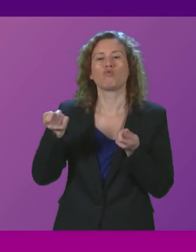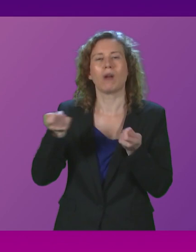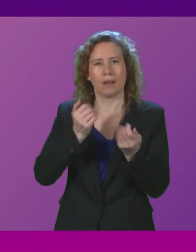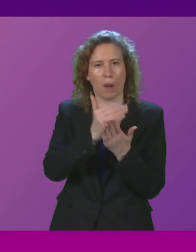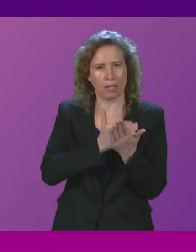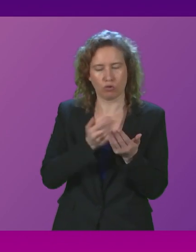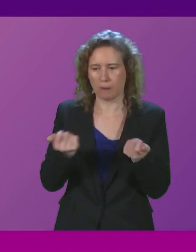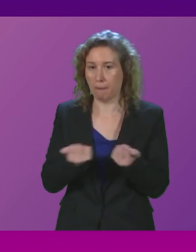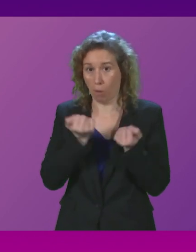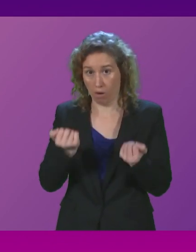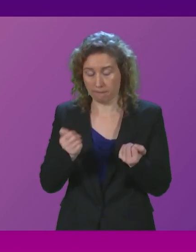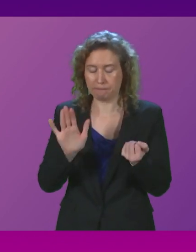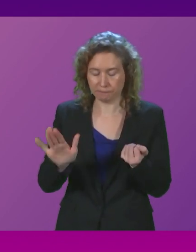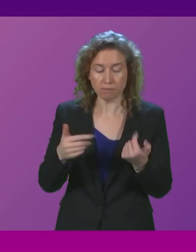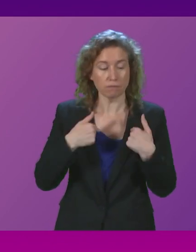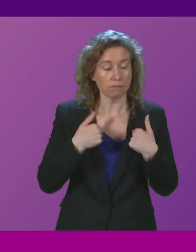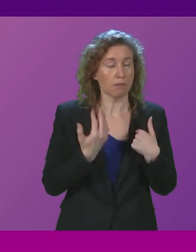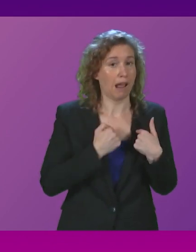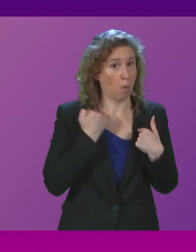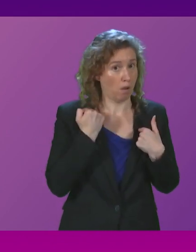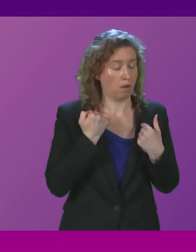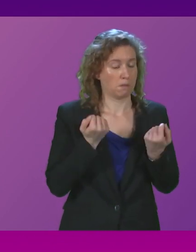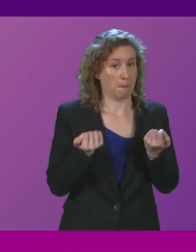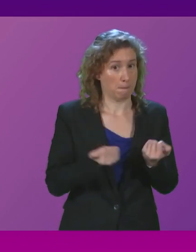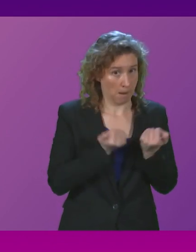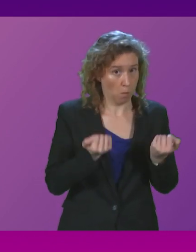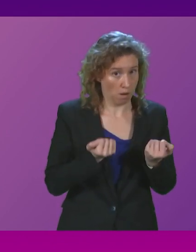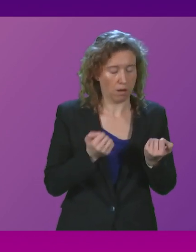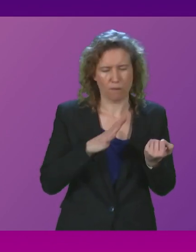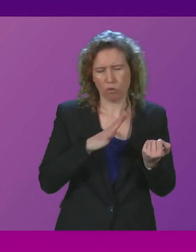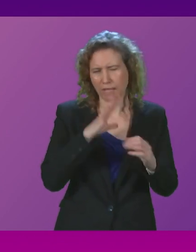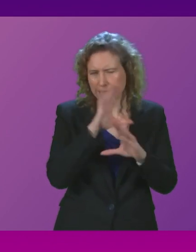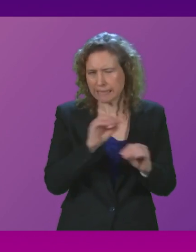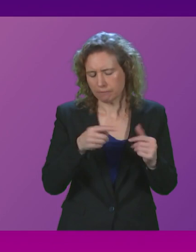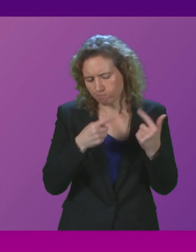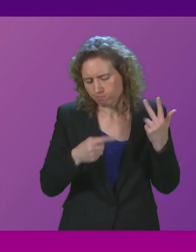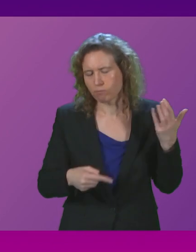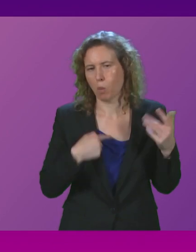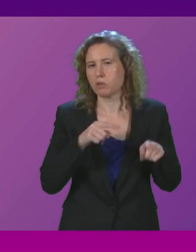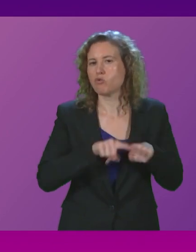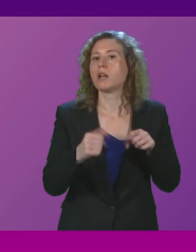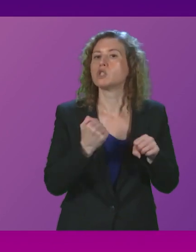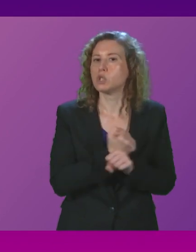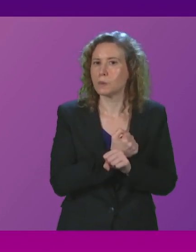Within the powers and resources that we have, which I have already given an indication of, we will seek to do exactly that.